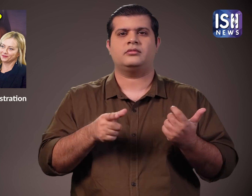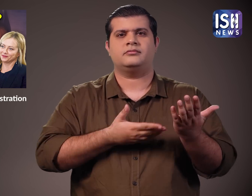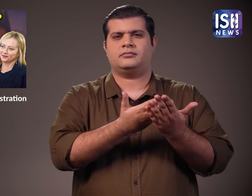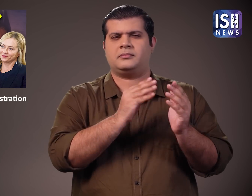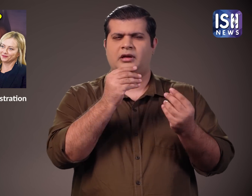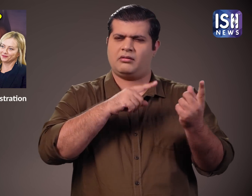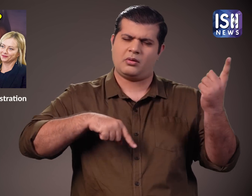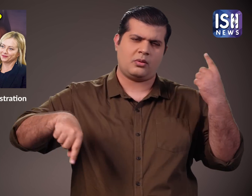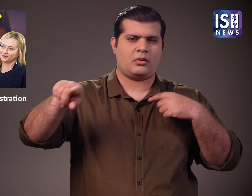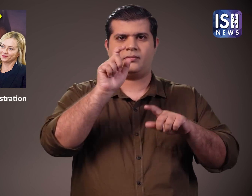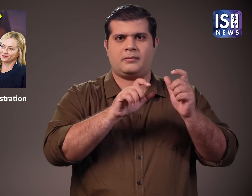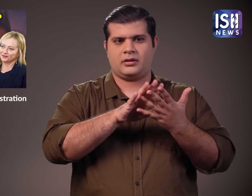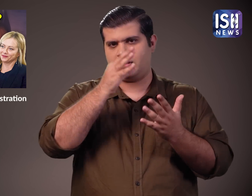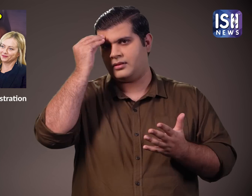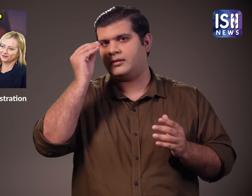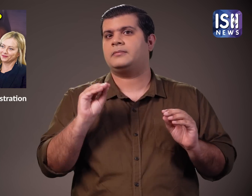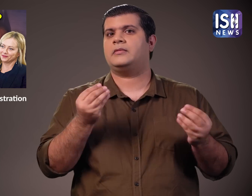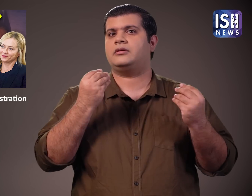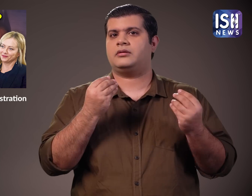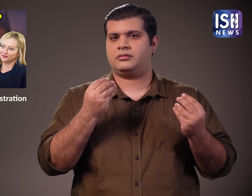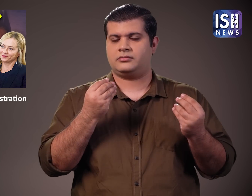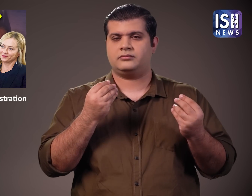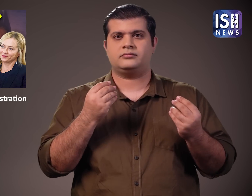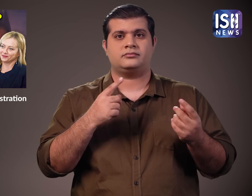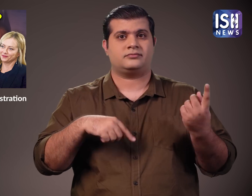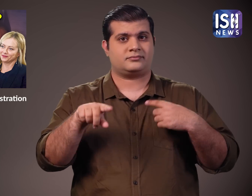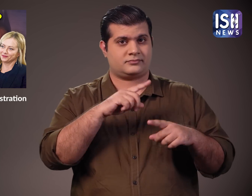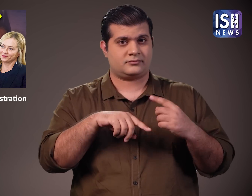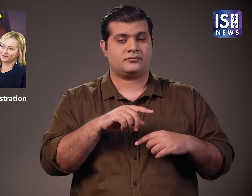The proposal aims to reduce the chances of repeated offence.